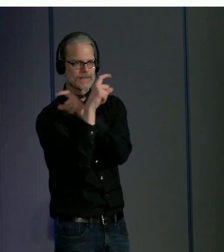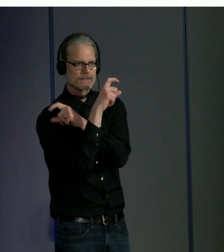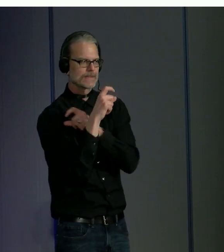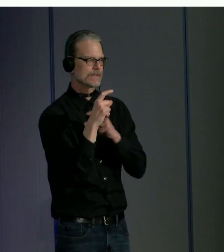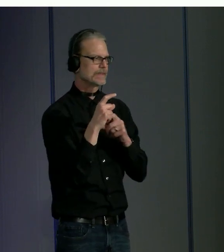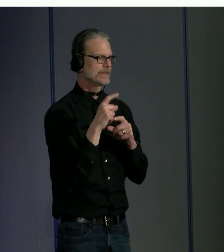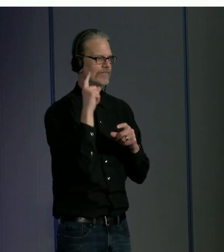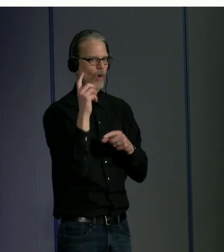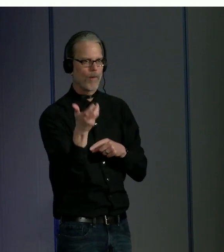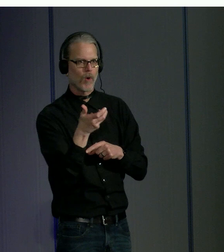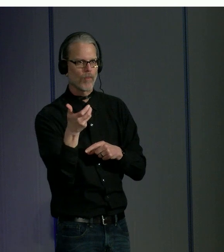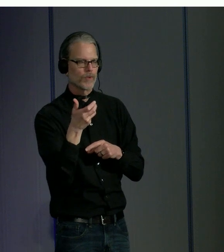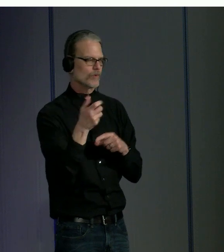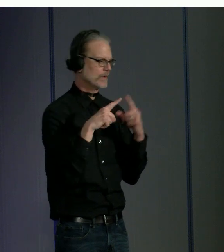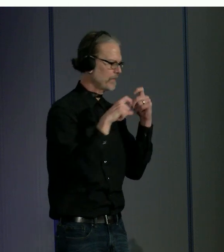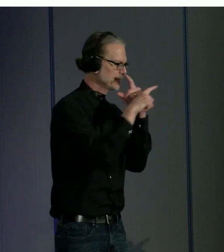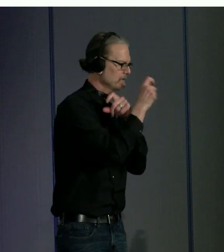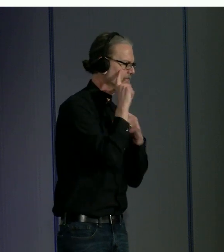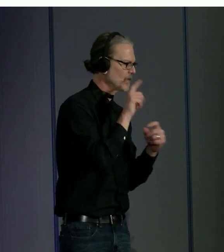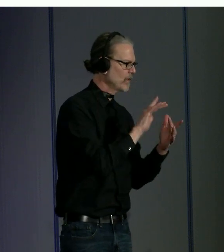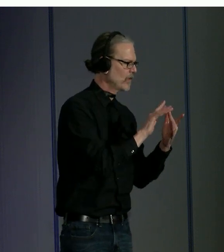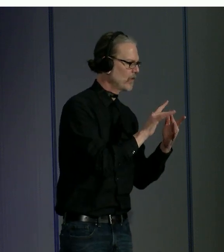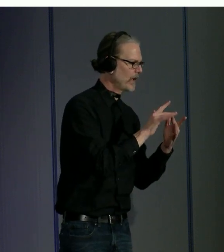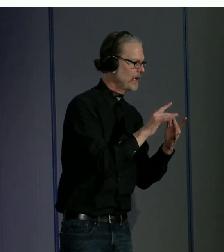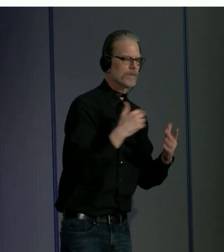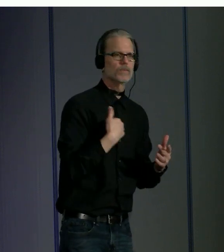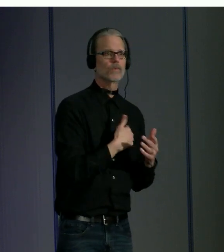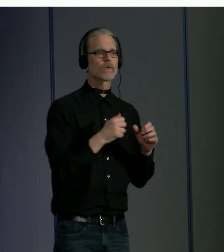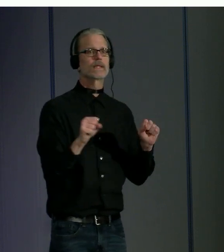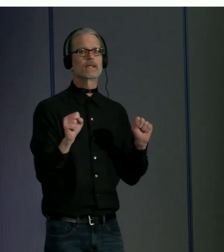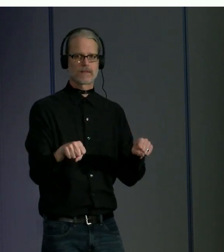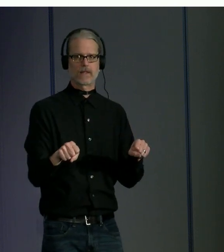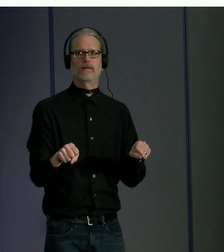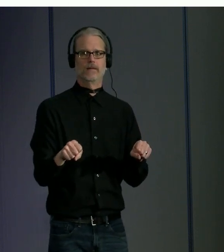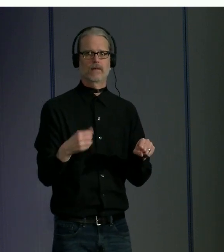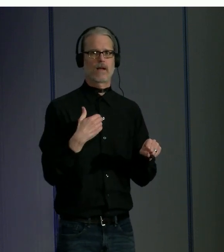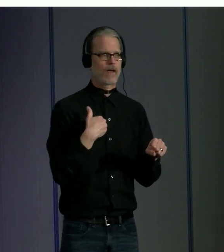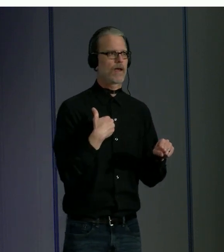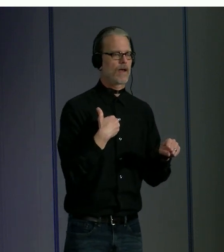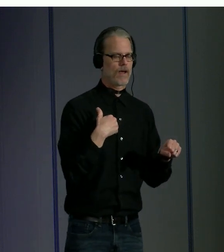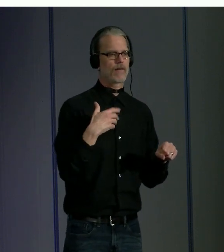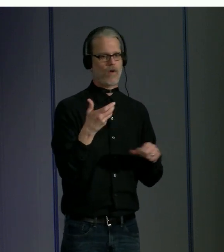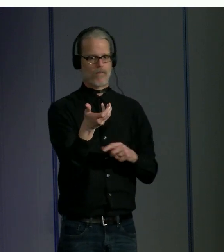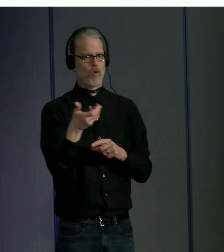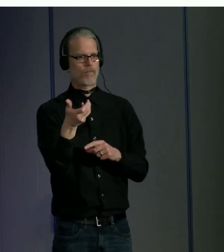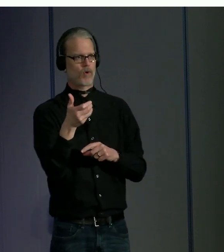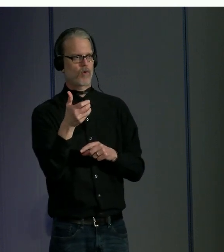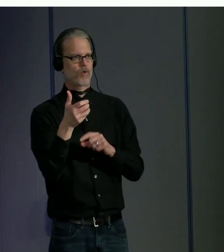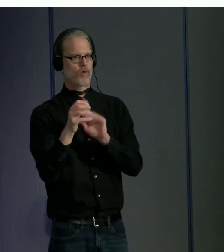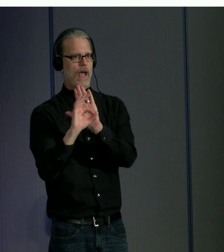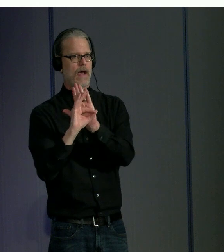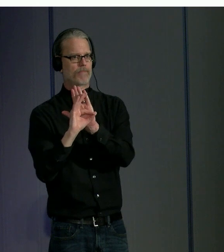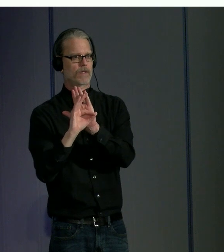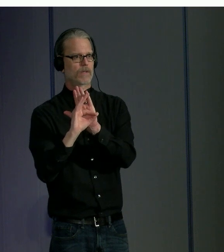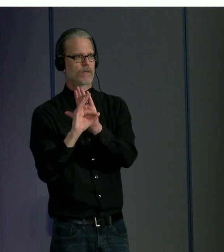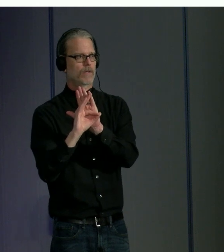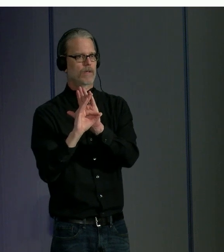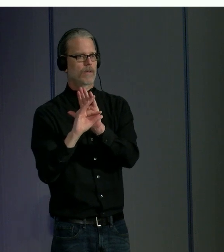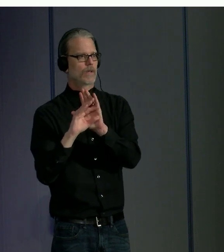devices and web devices. We could potentially take our mobile app and expand it across thousands and thousands of